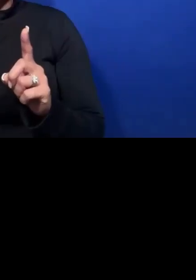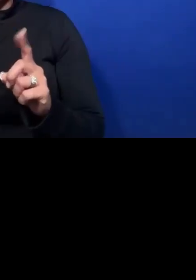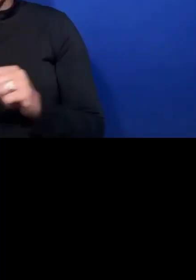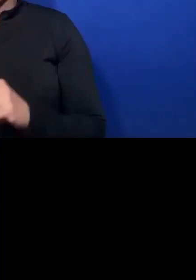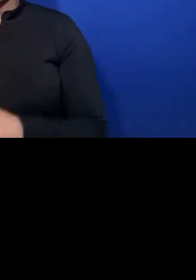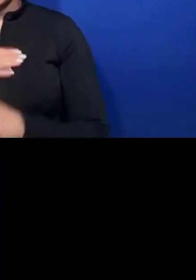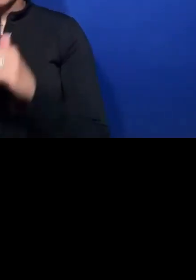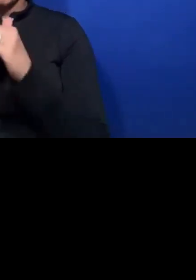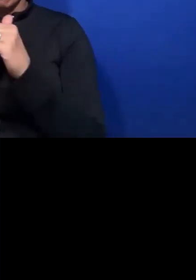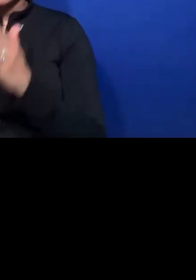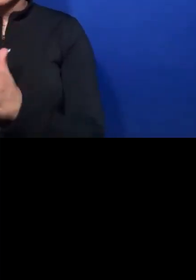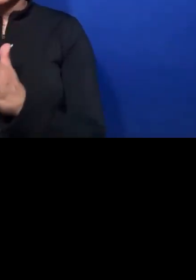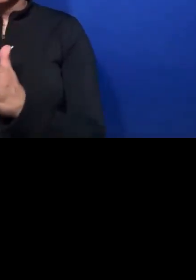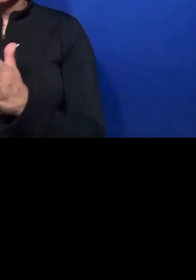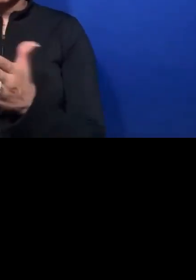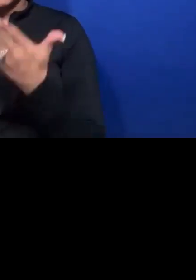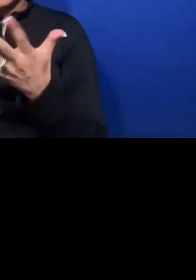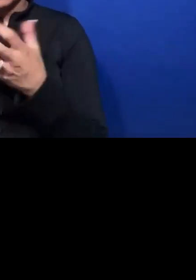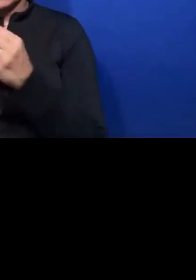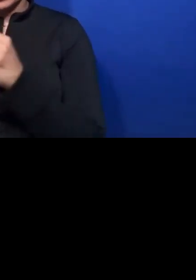who might want to weigh in on that piece to do so.